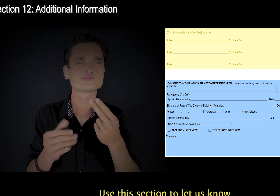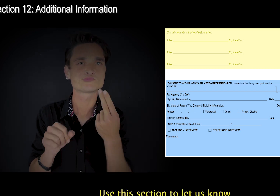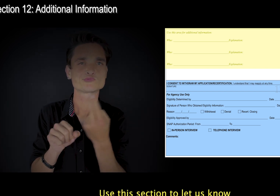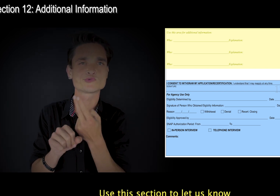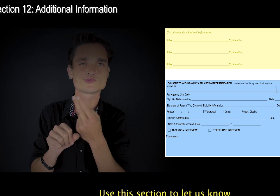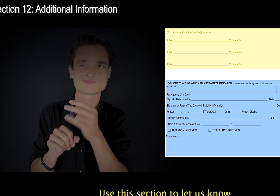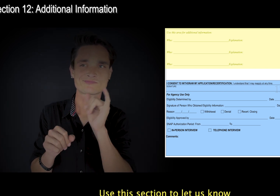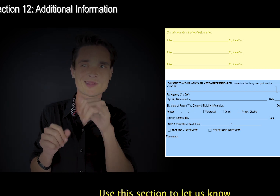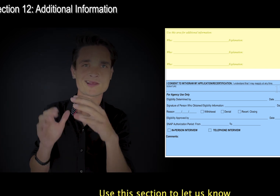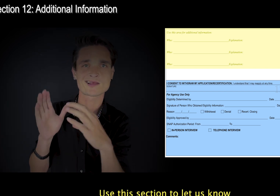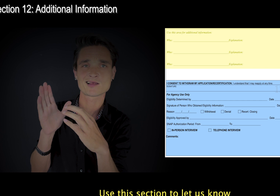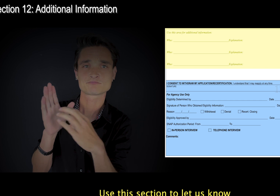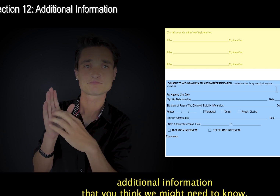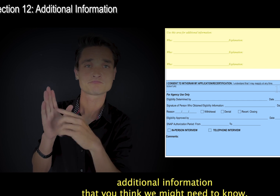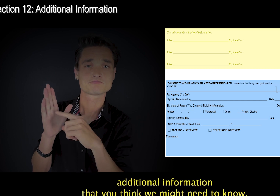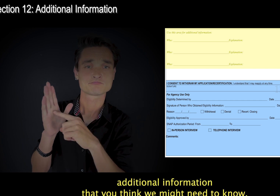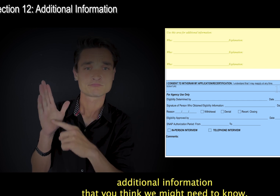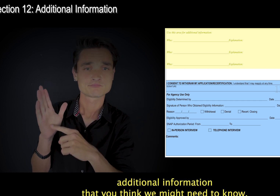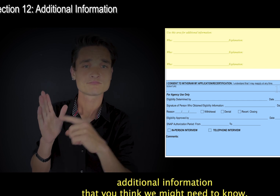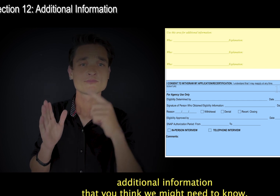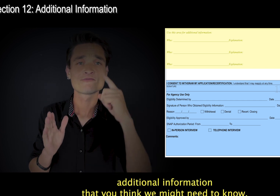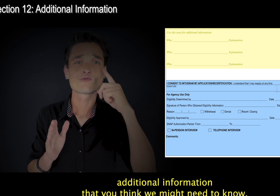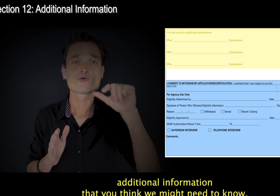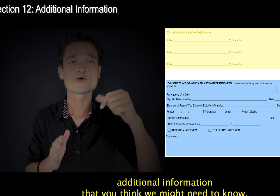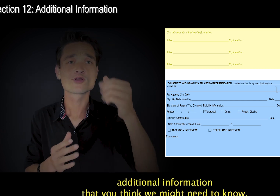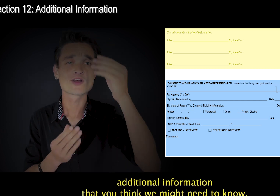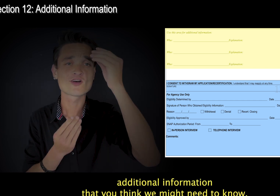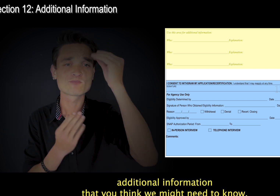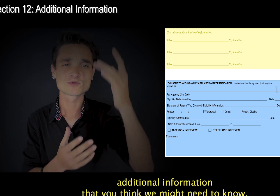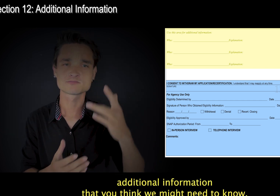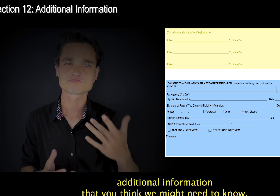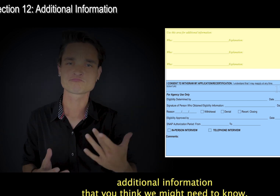Use this section to let us know additional information that you think we might need to know.